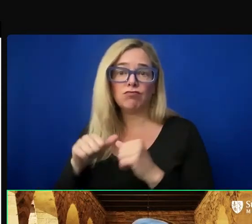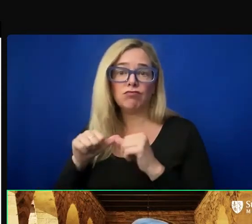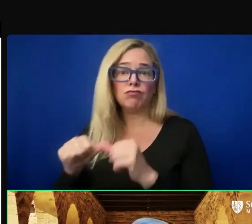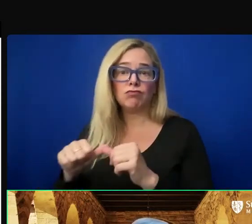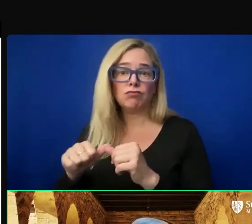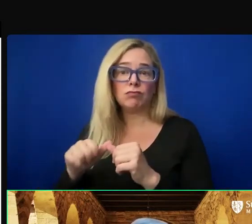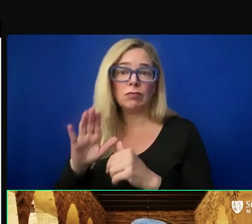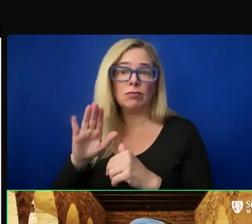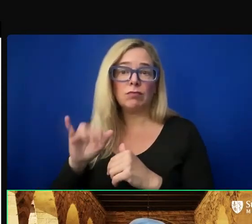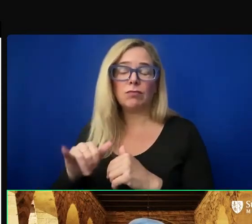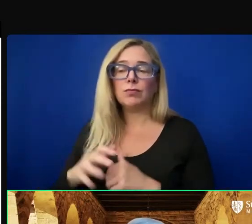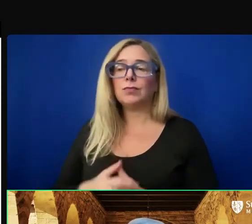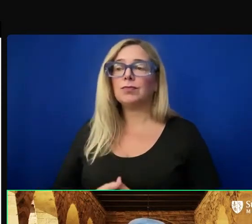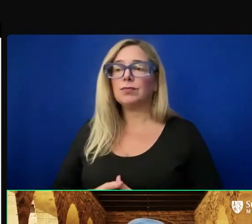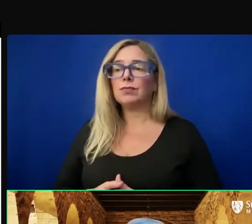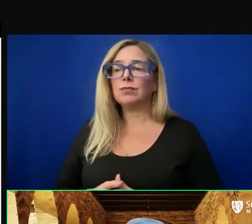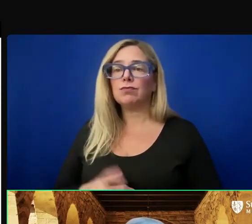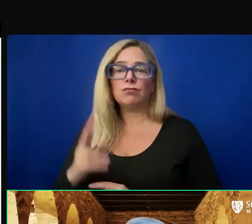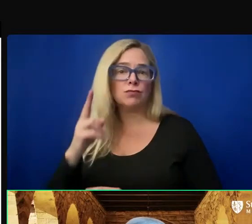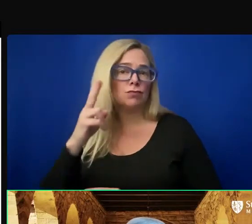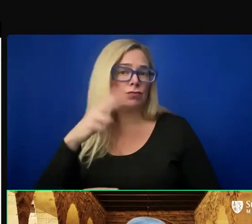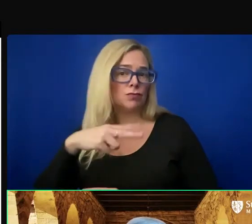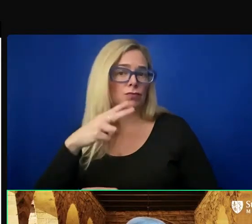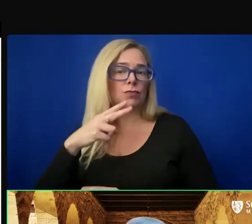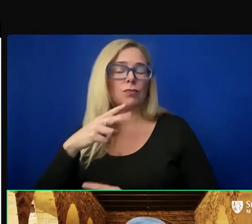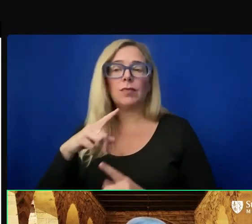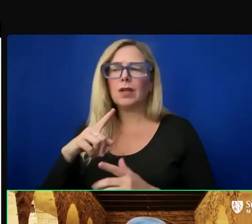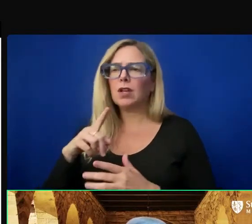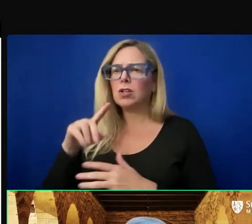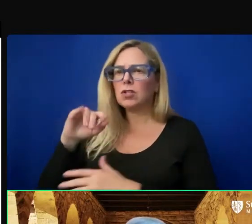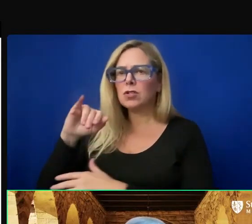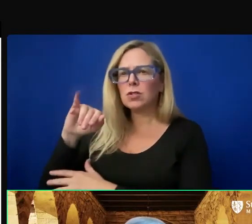So what are the considerations of JEDI when it comes to our US healthcare system,